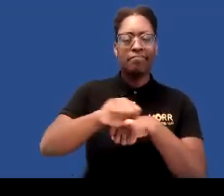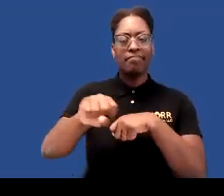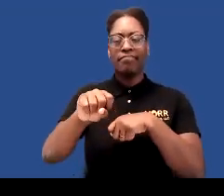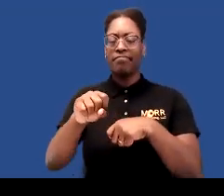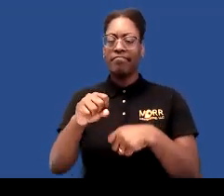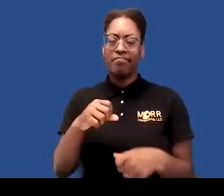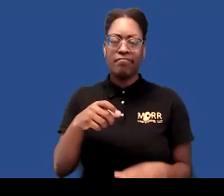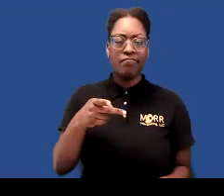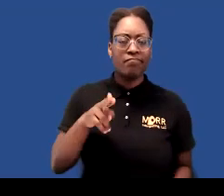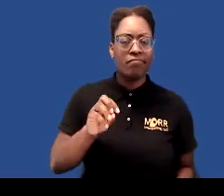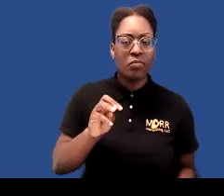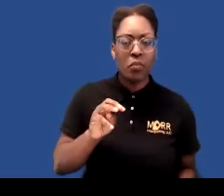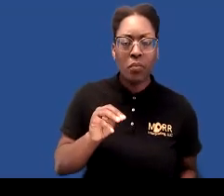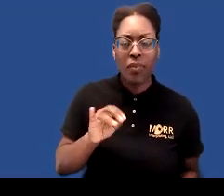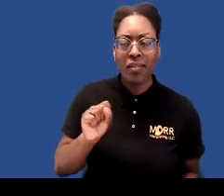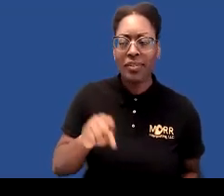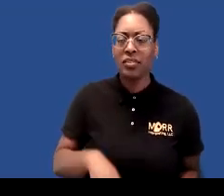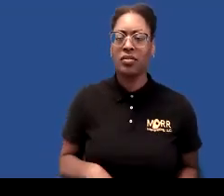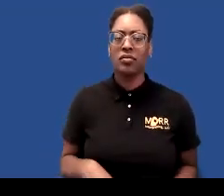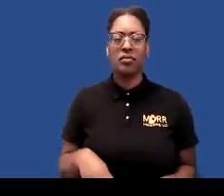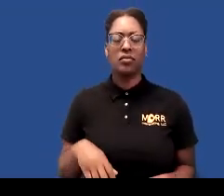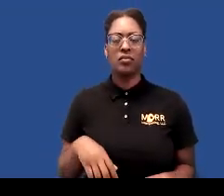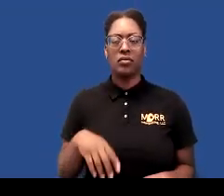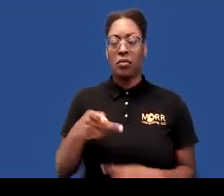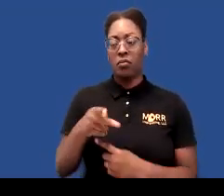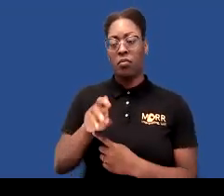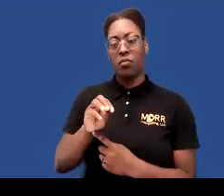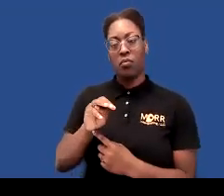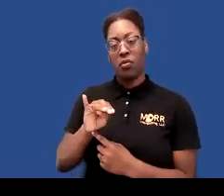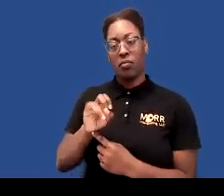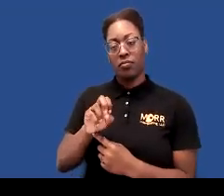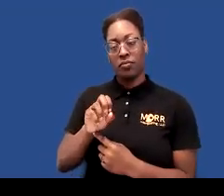we can enhance writing center studies. Finally, maybe most importantly,